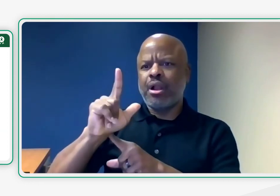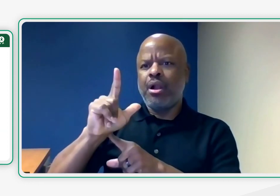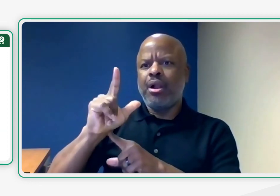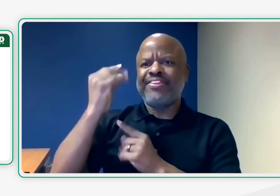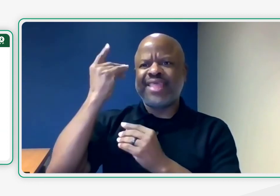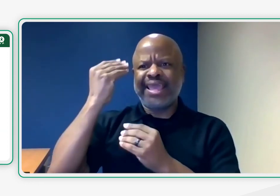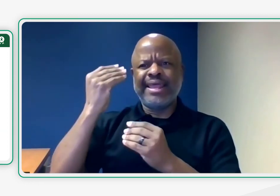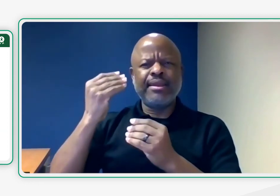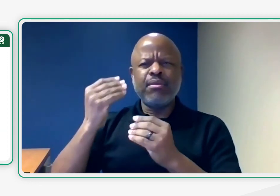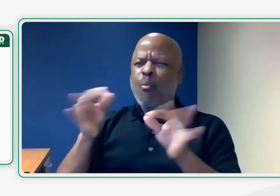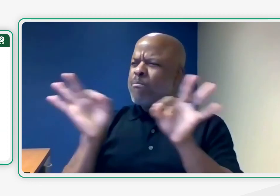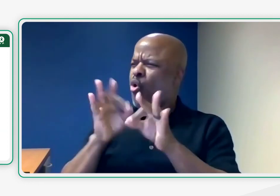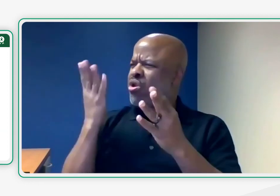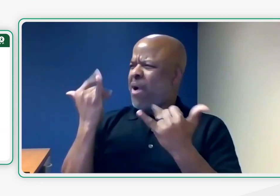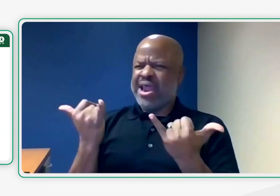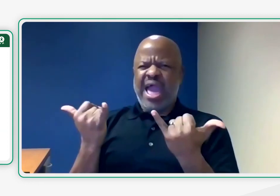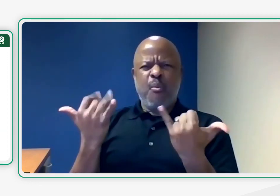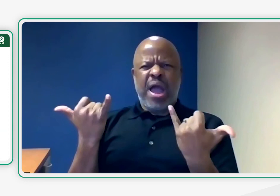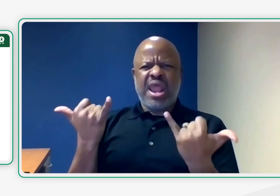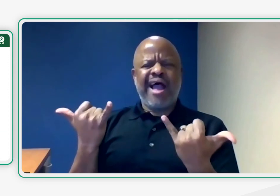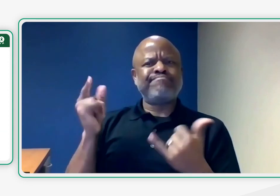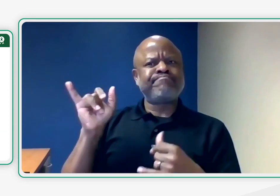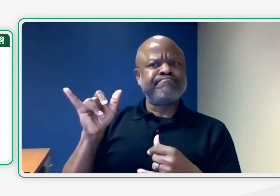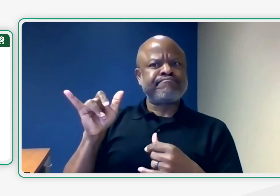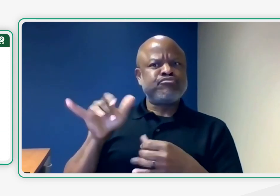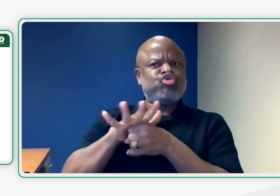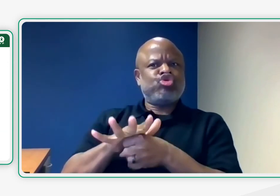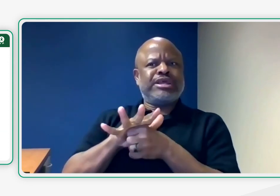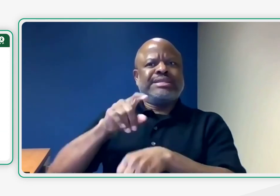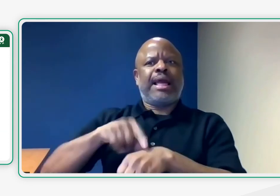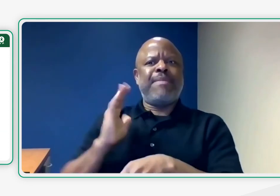And it's about the stages we take in processing our thinking, whether it's, you know, rational